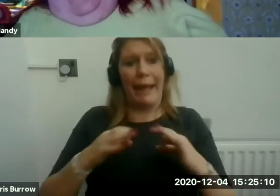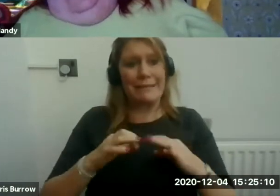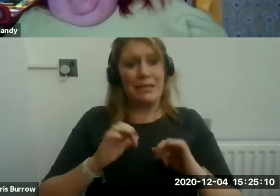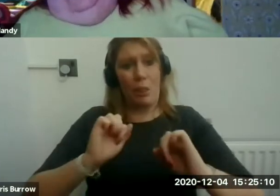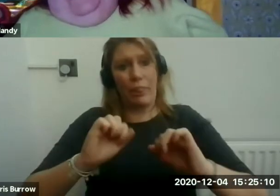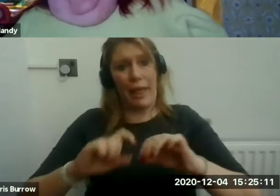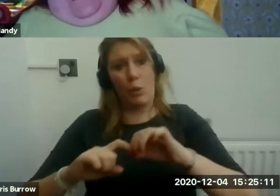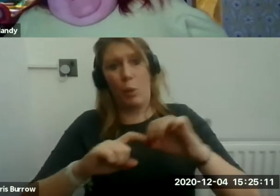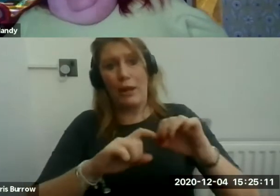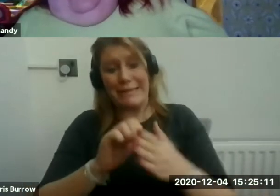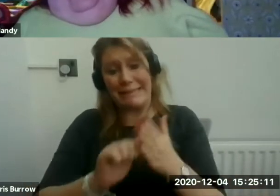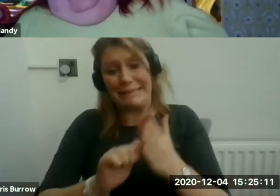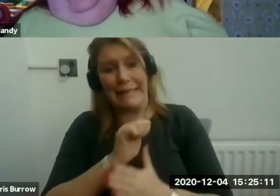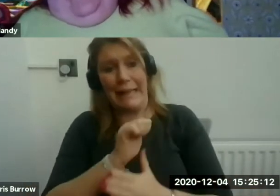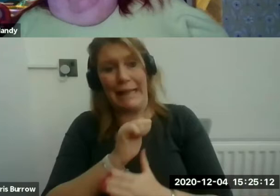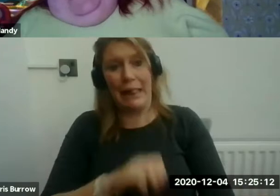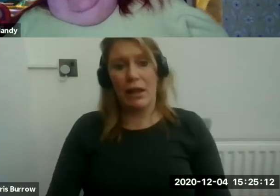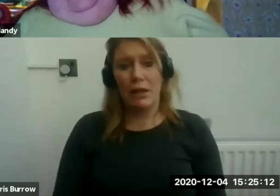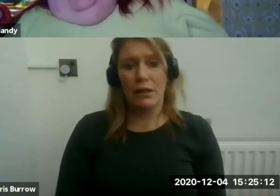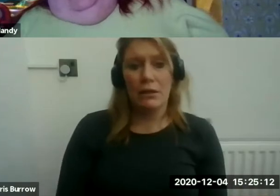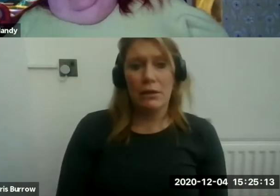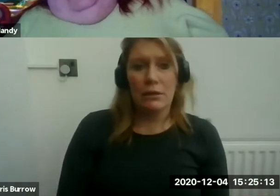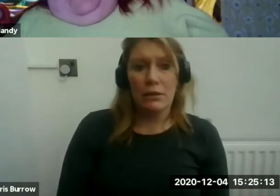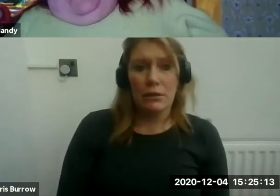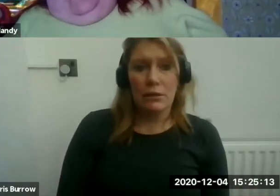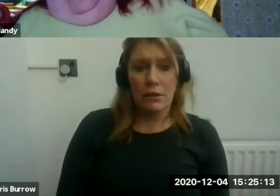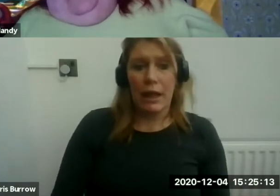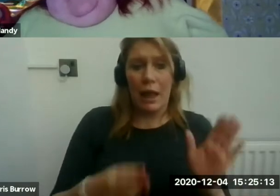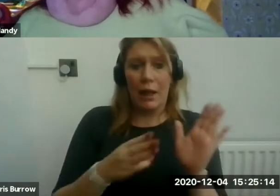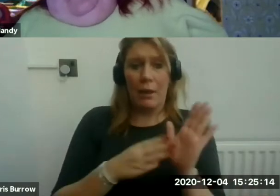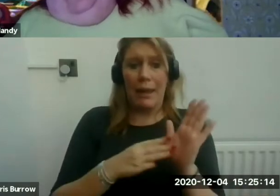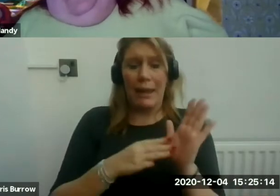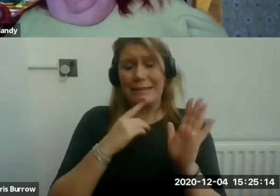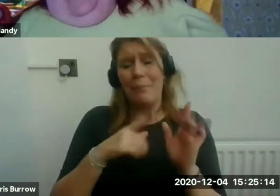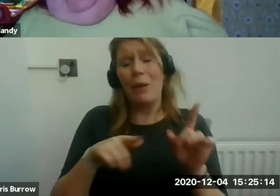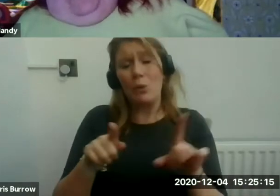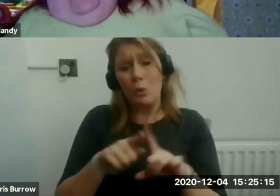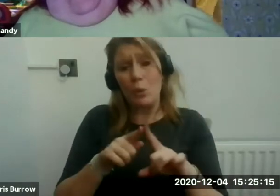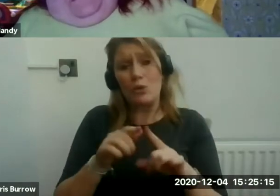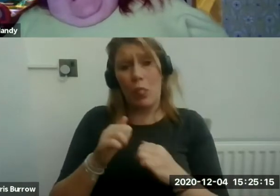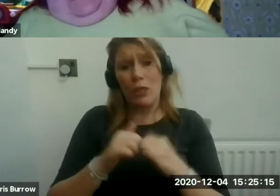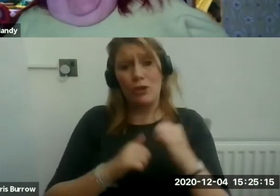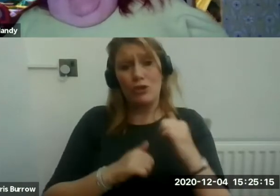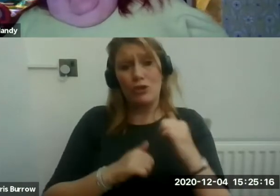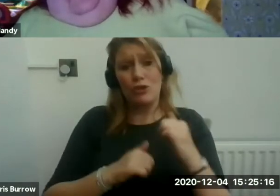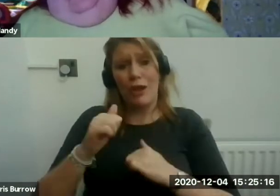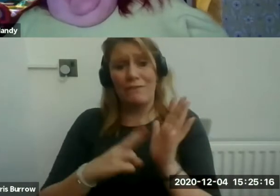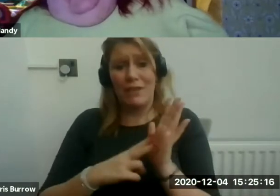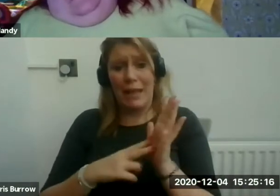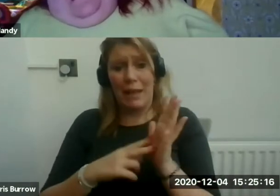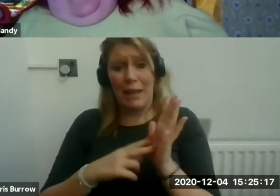about where the shots were going to be. So you know it was a very organised shoot